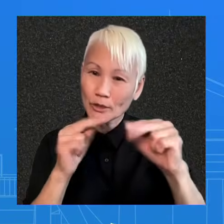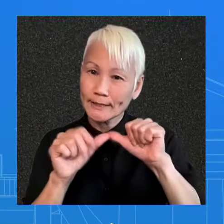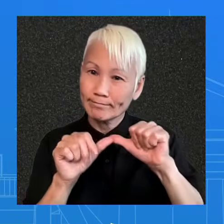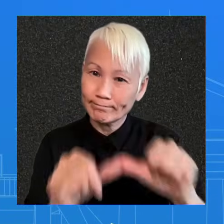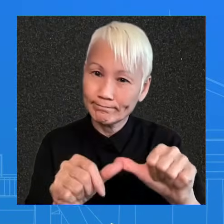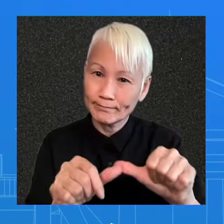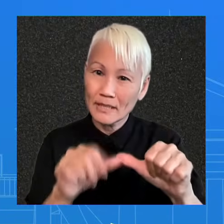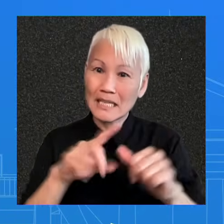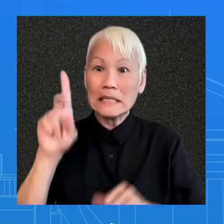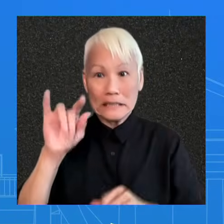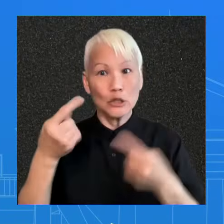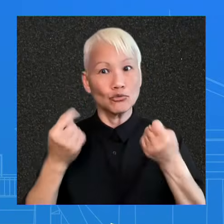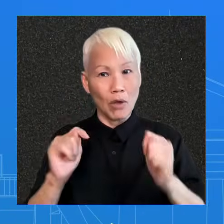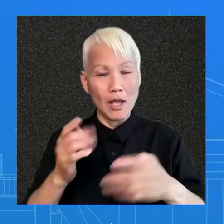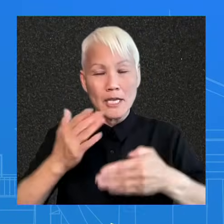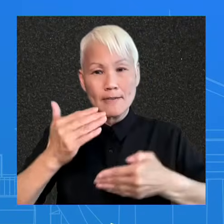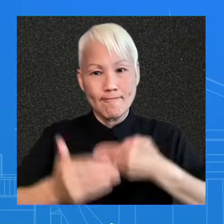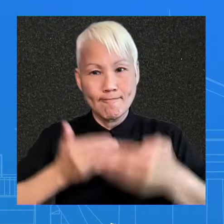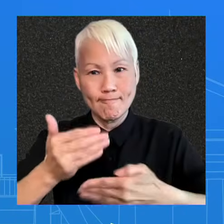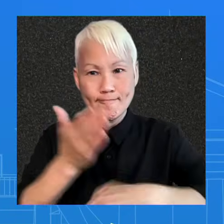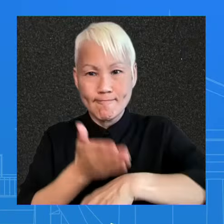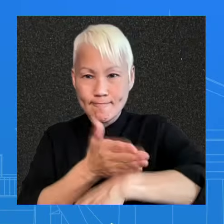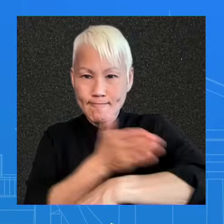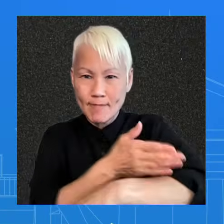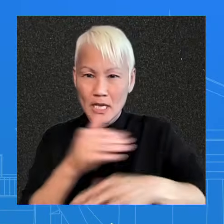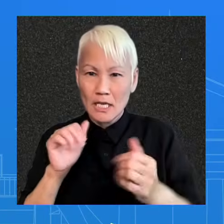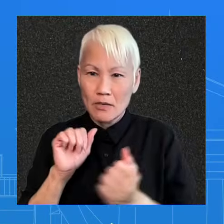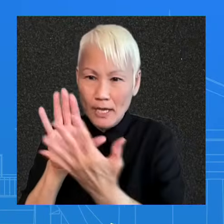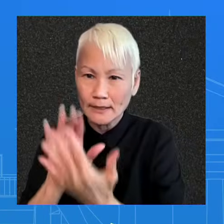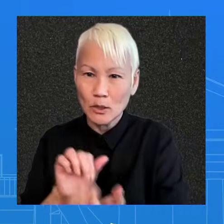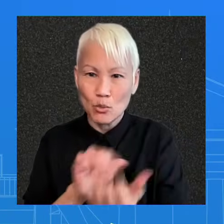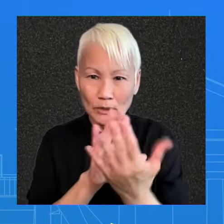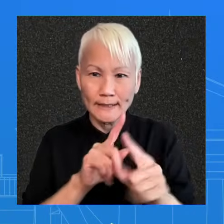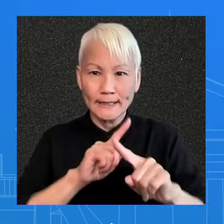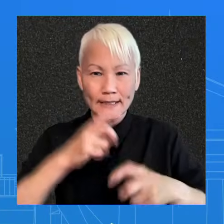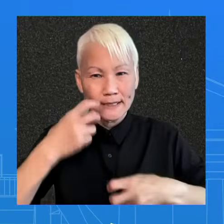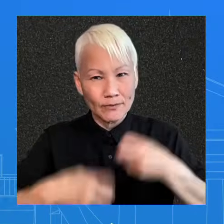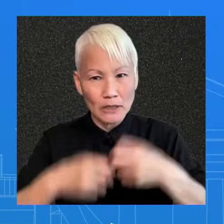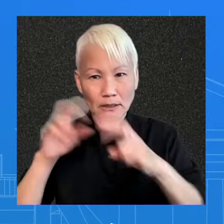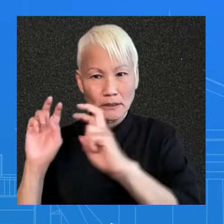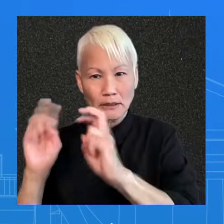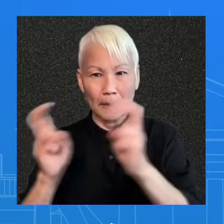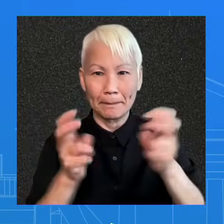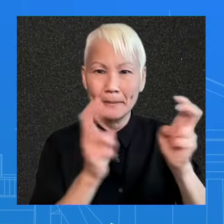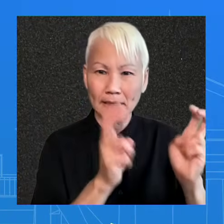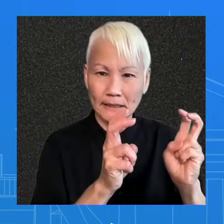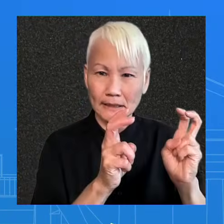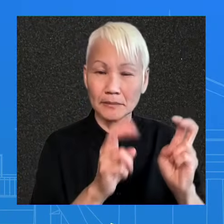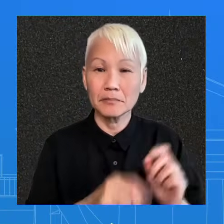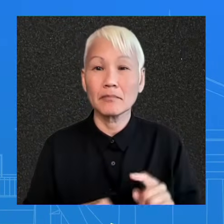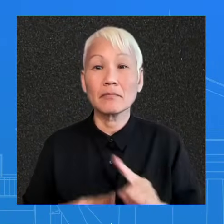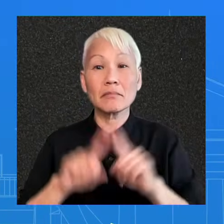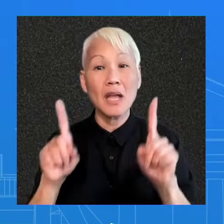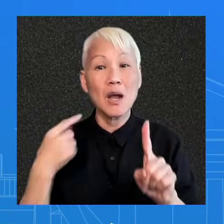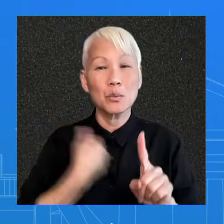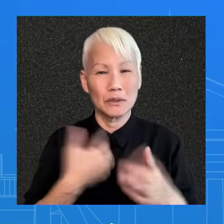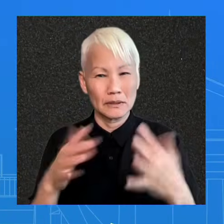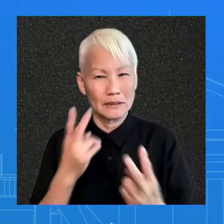and are continuing to address most difficult issues right now. But we are --what we see is the best way to move forward is for both sides,